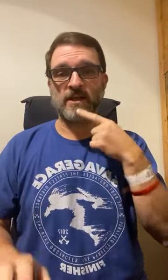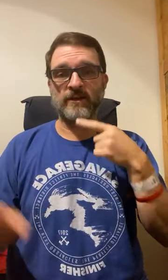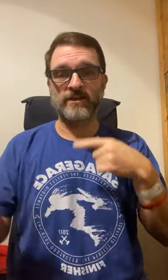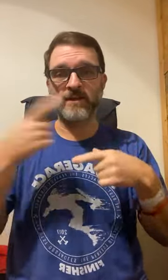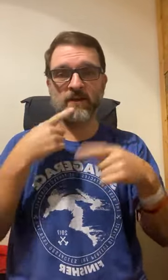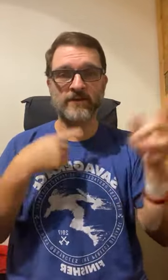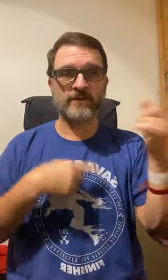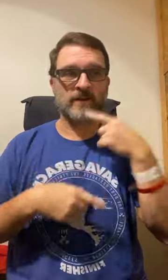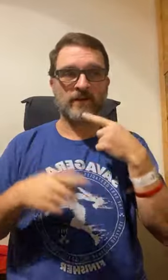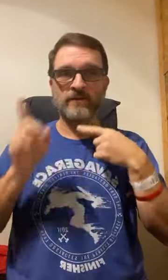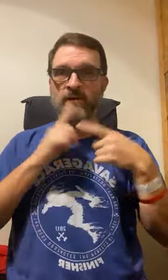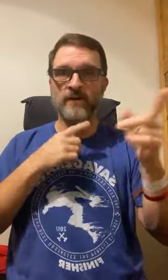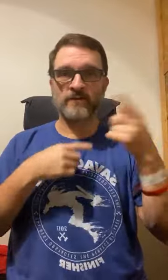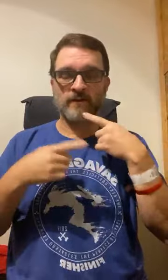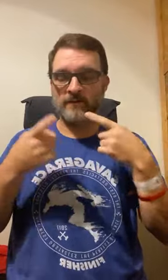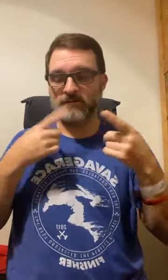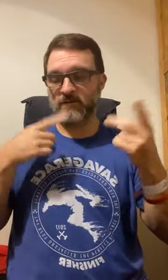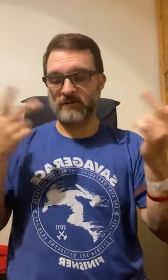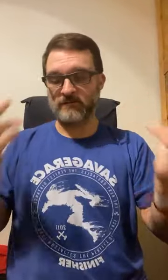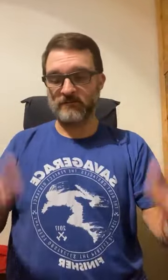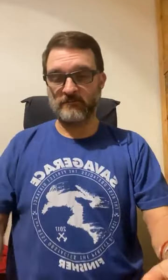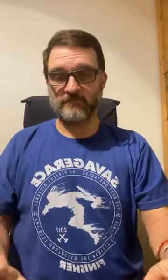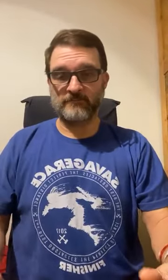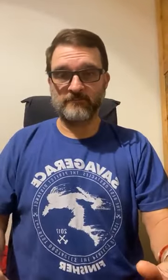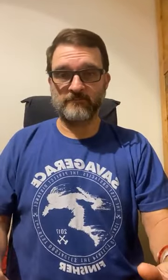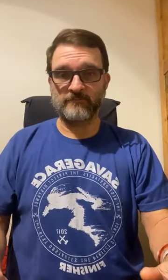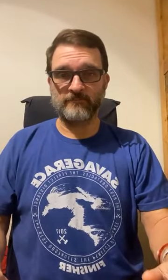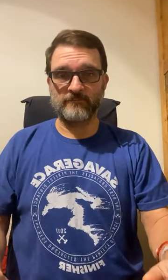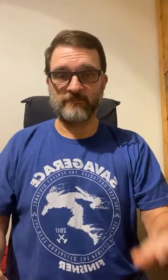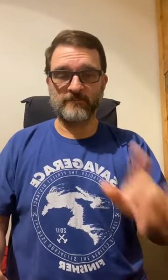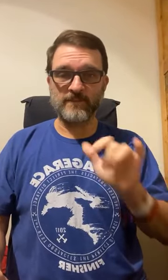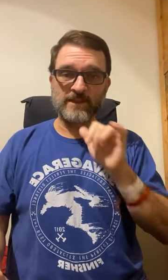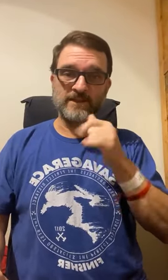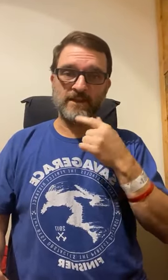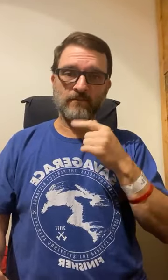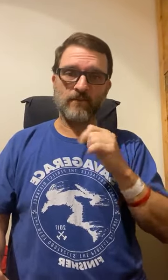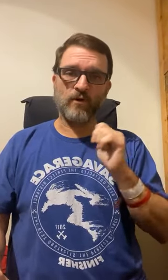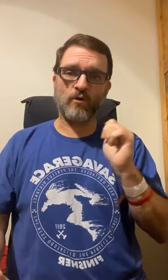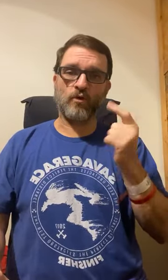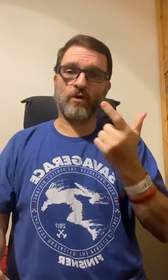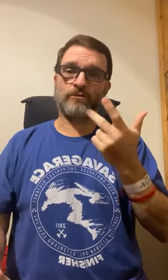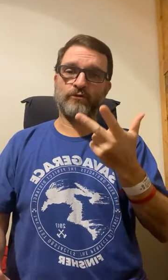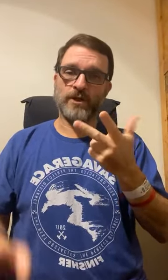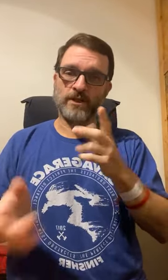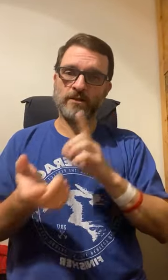All they do is say "The other doctor said, The other doctor said"